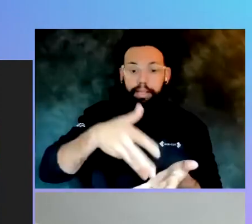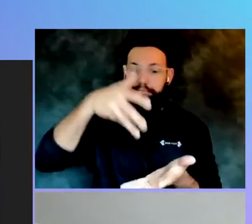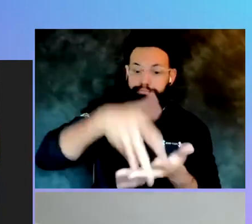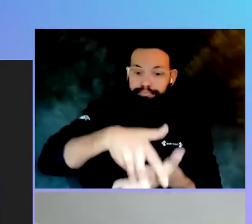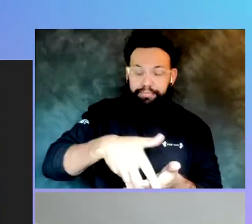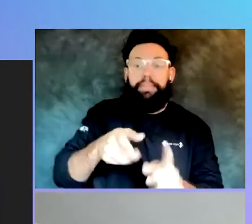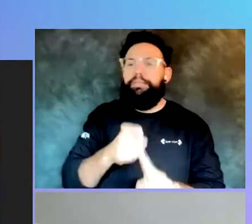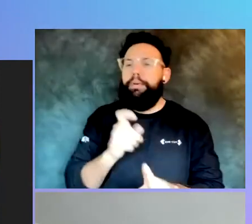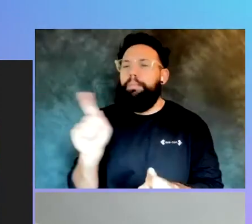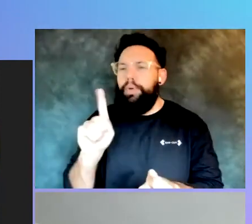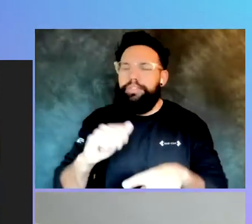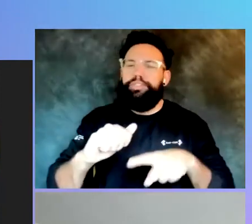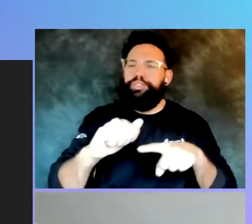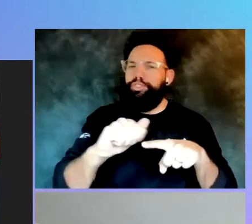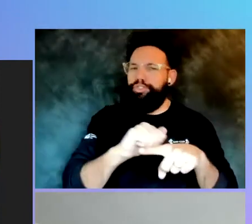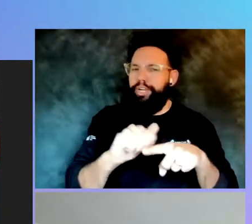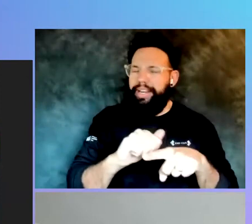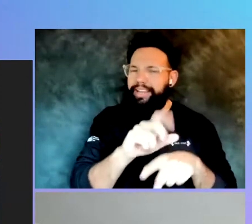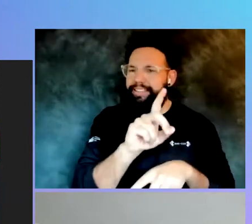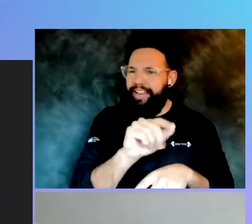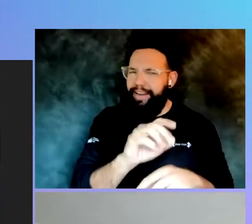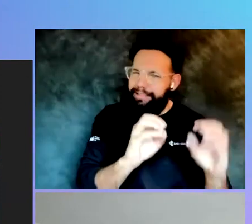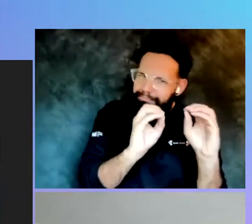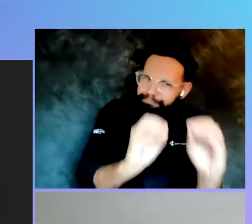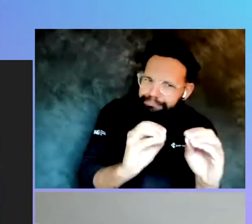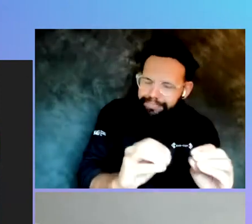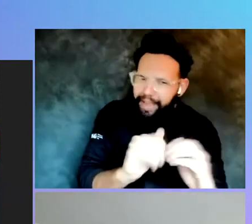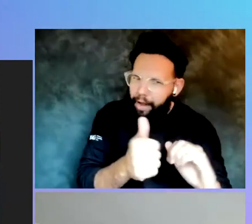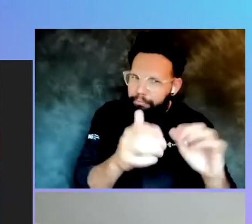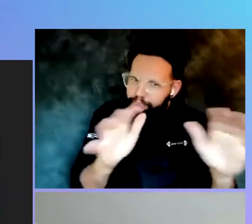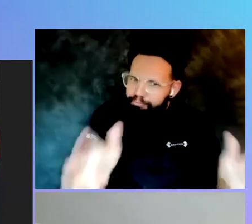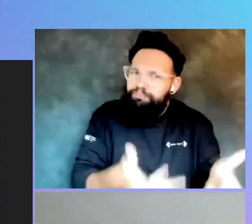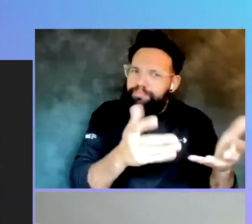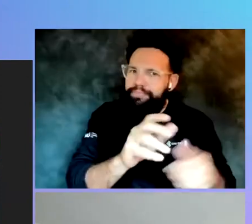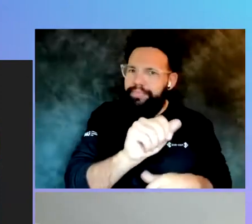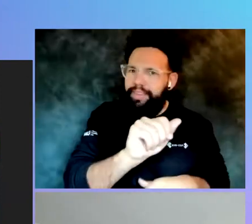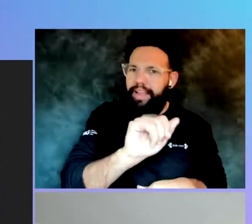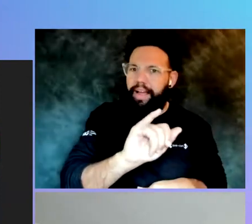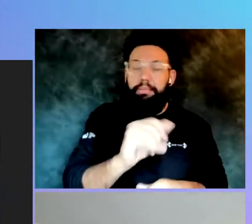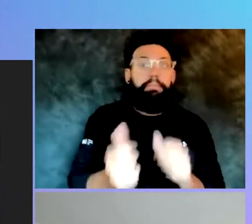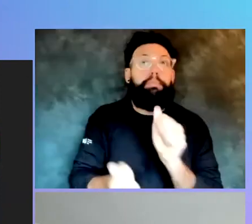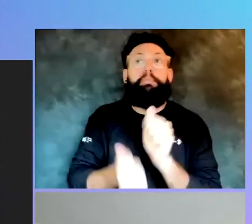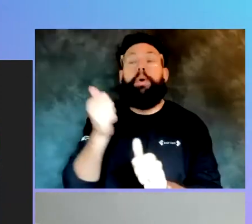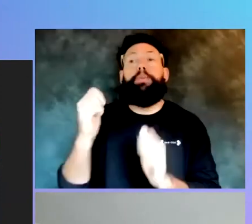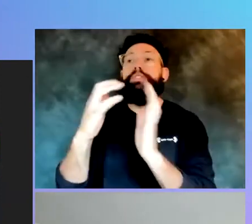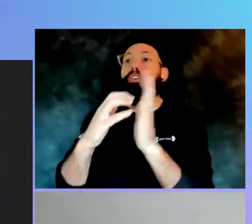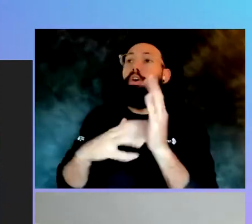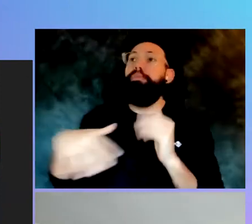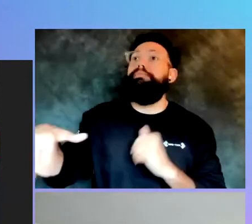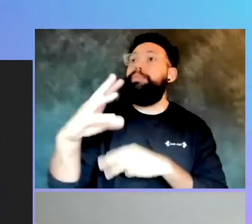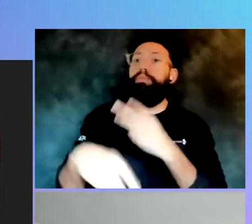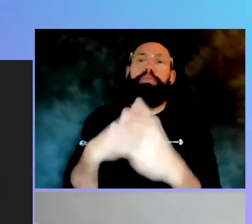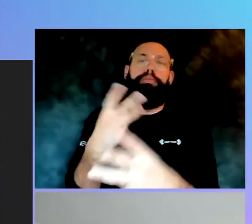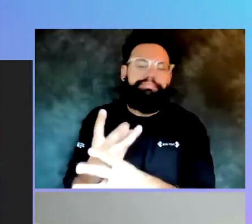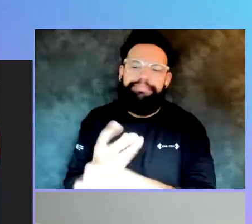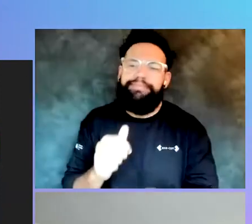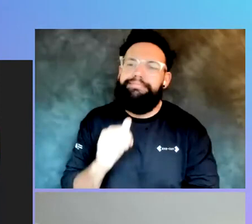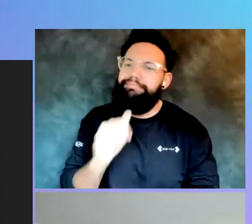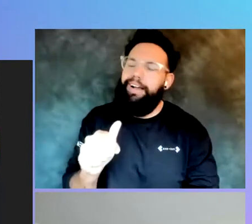lot of the world's code by default, is not accessible. It's